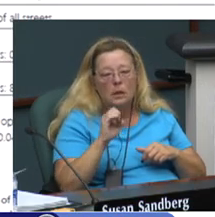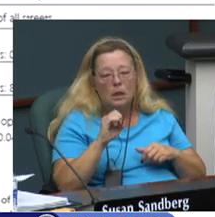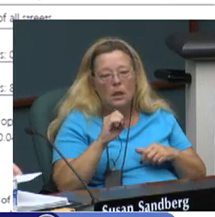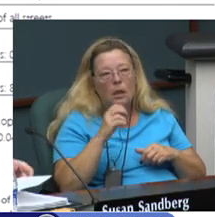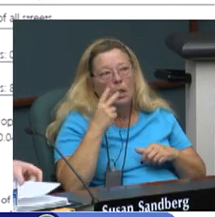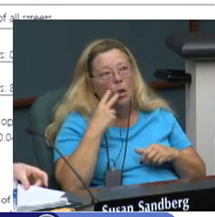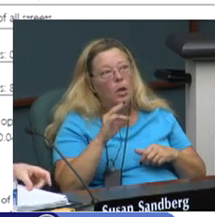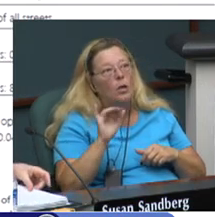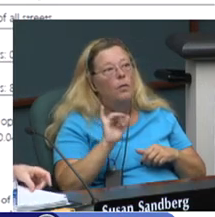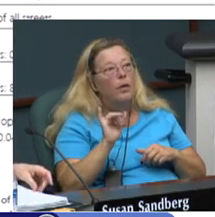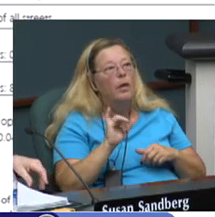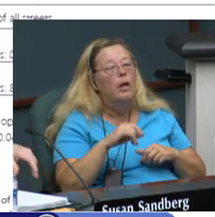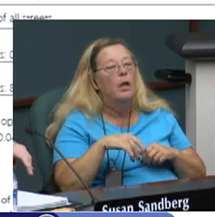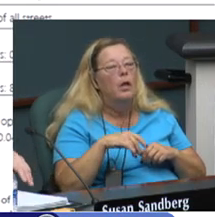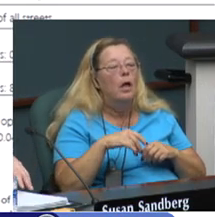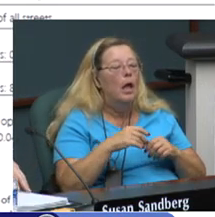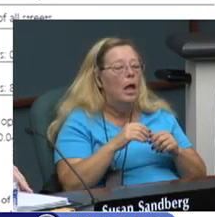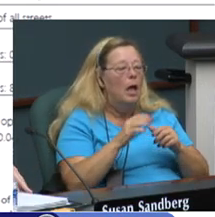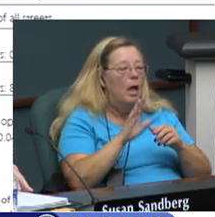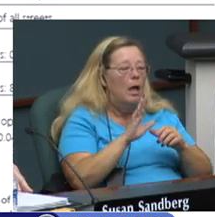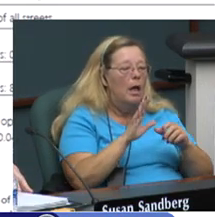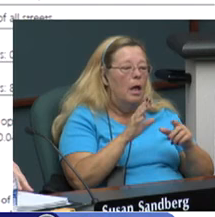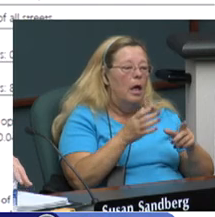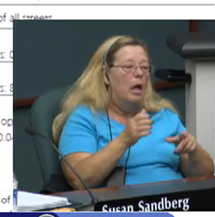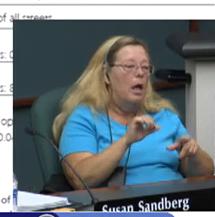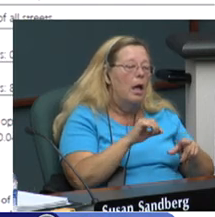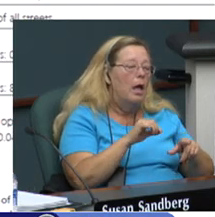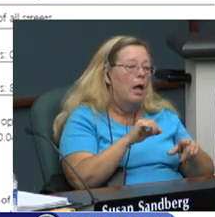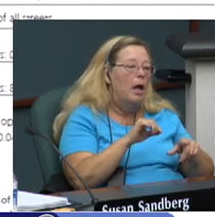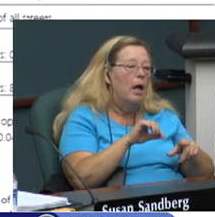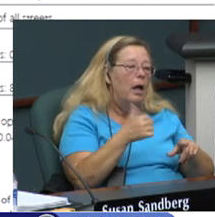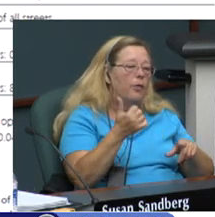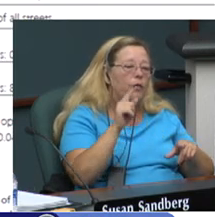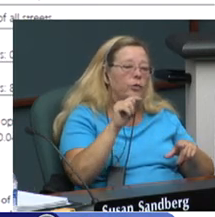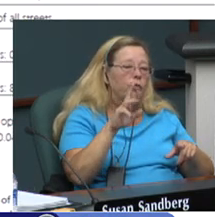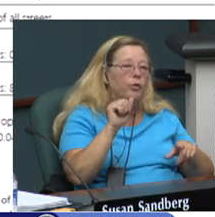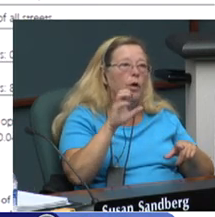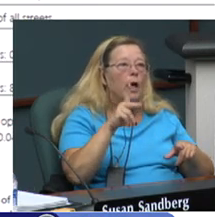at again the parent sized tract and other tracks monuments and markers these